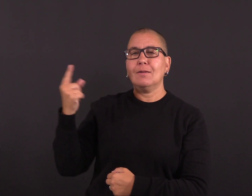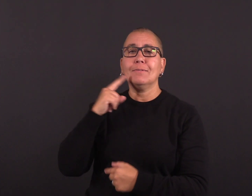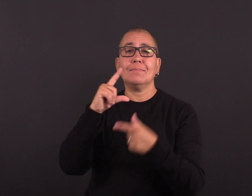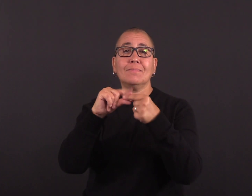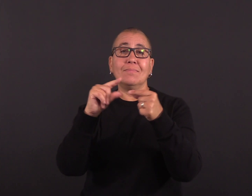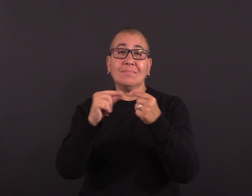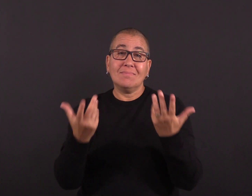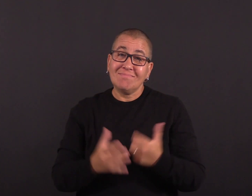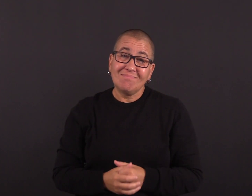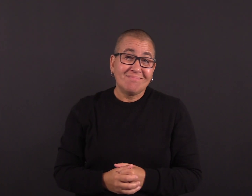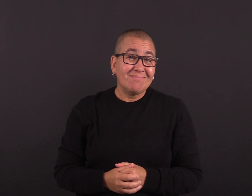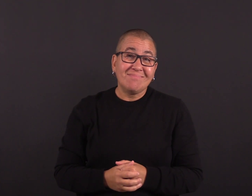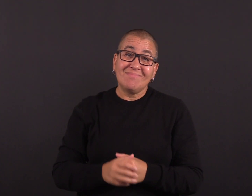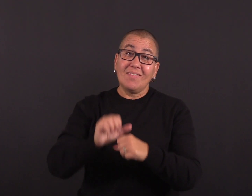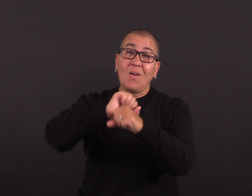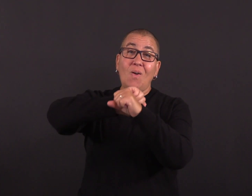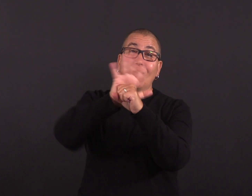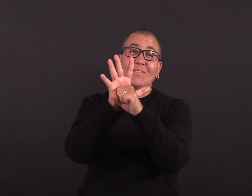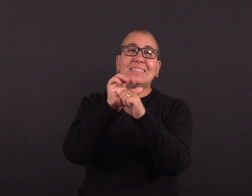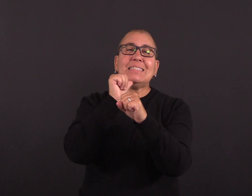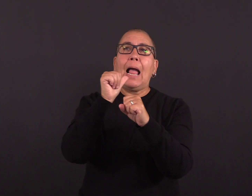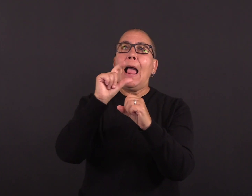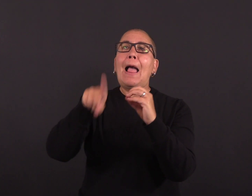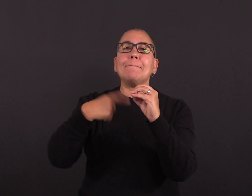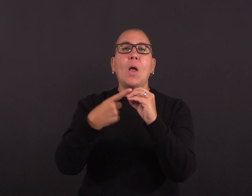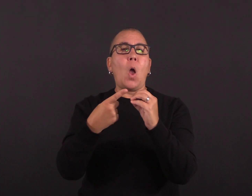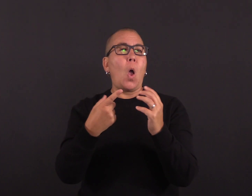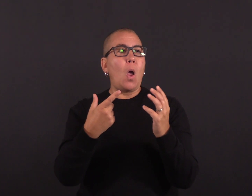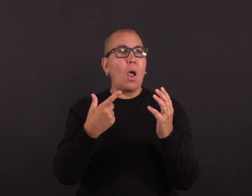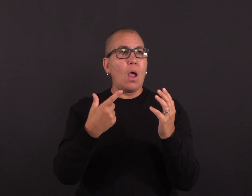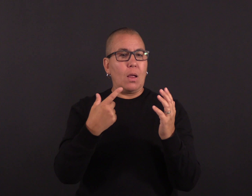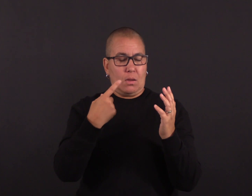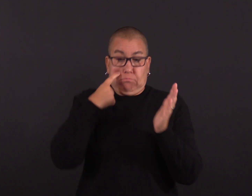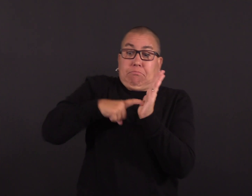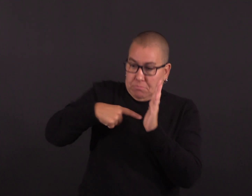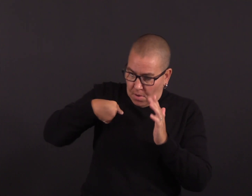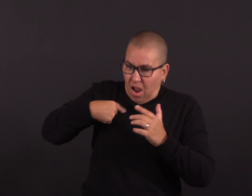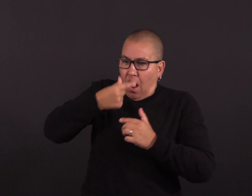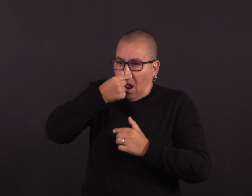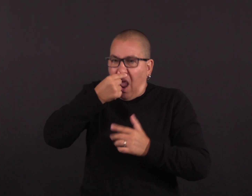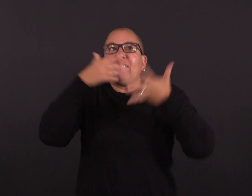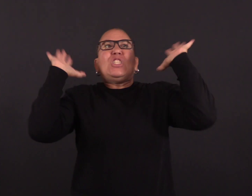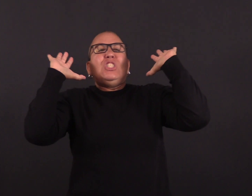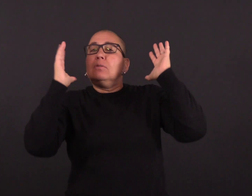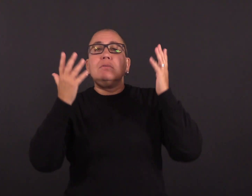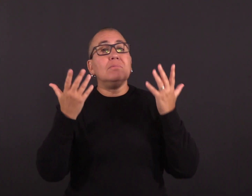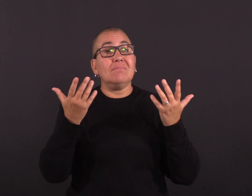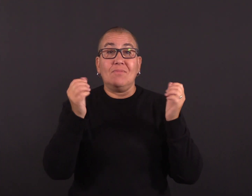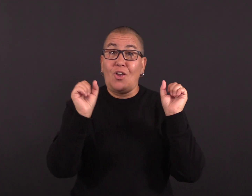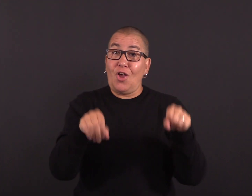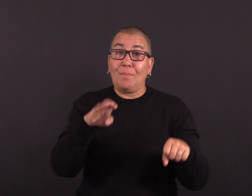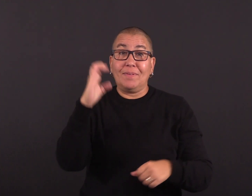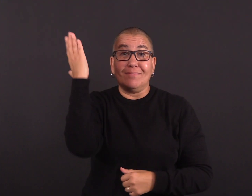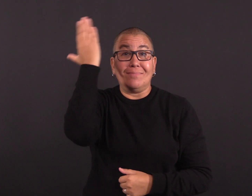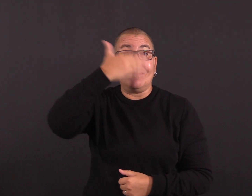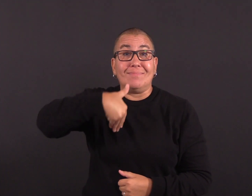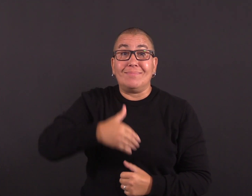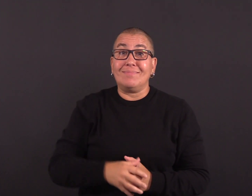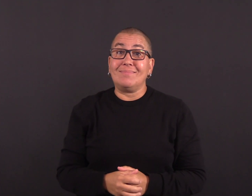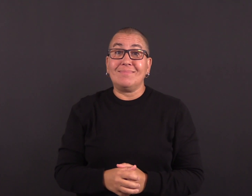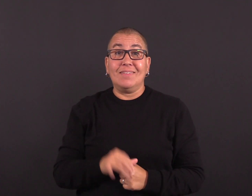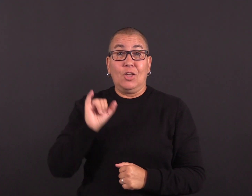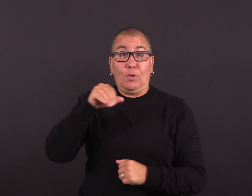of it or ... go around like a boy in a bubble,” he said. “But if you cannot get it,